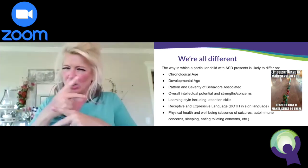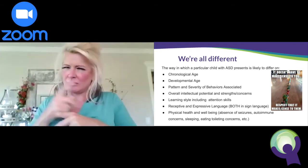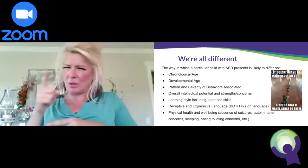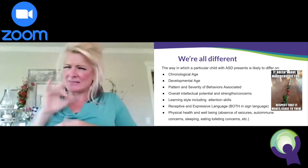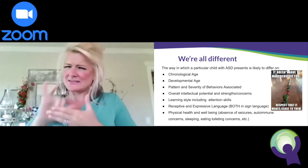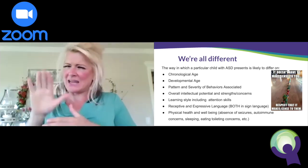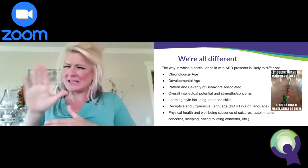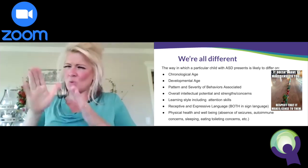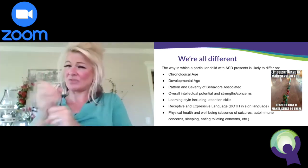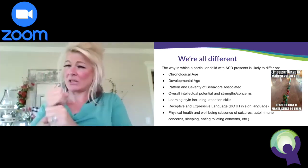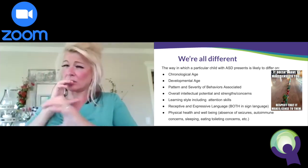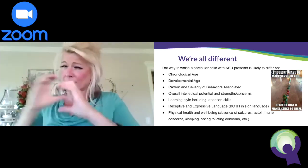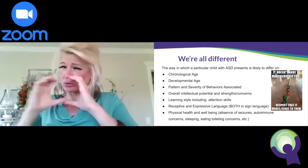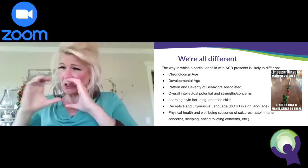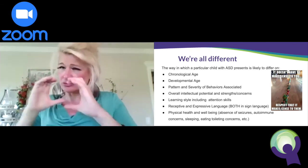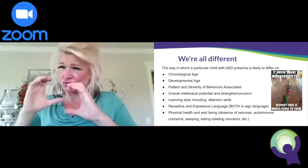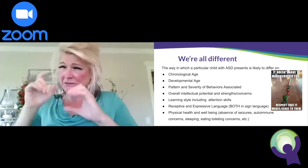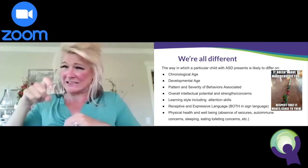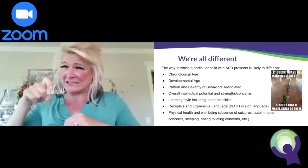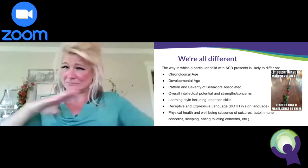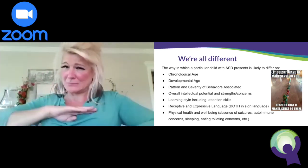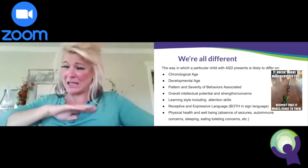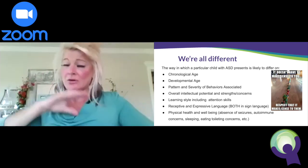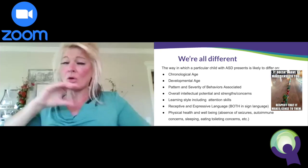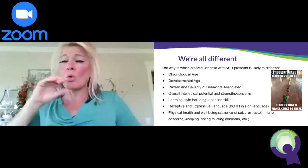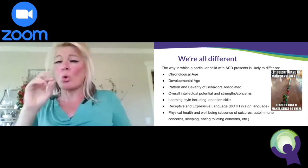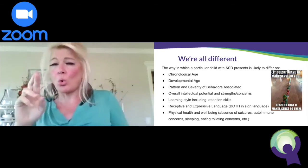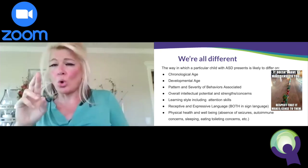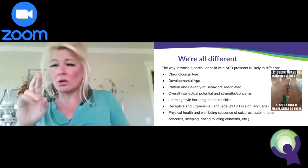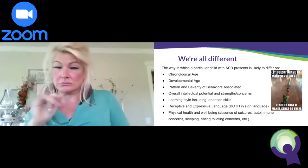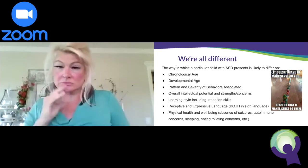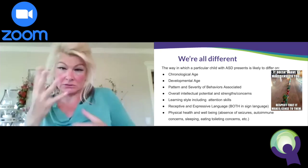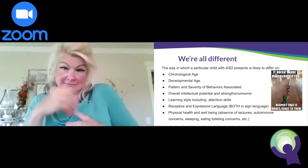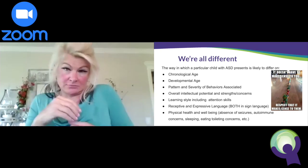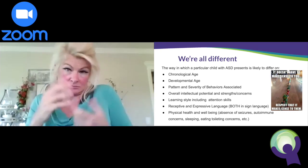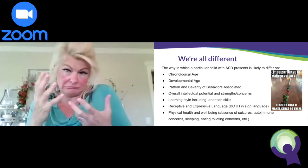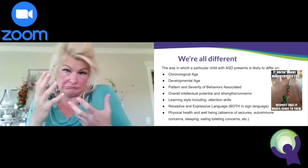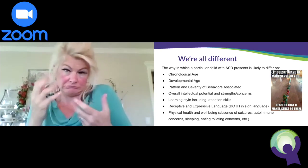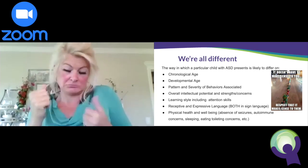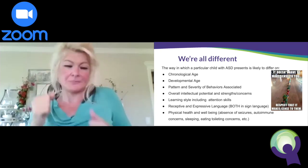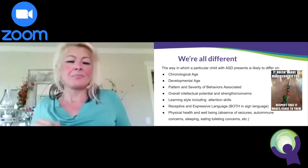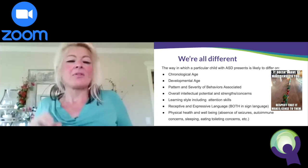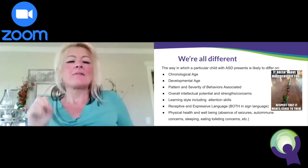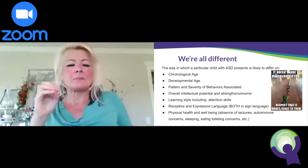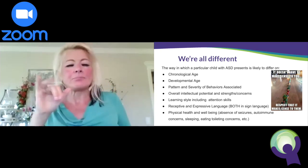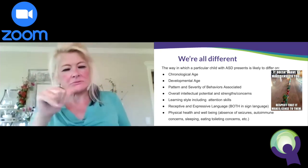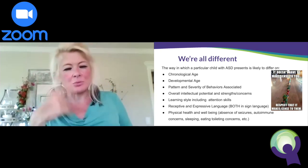the student's ability to accept that to stay attention is that being satisfied. Is this satisfactory?